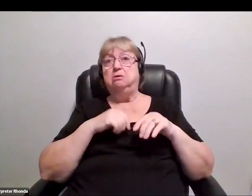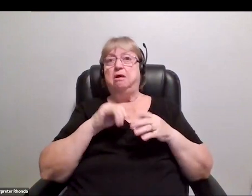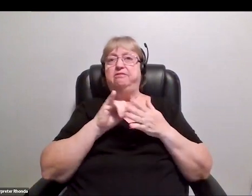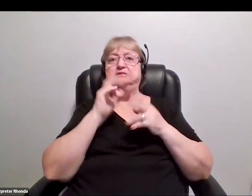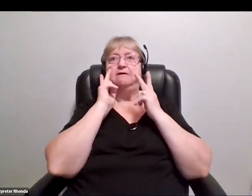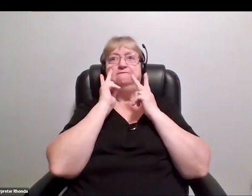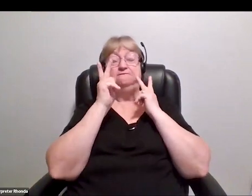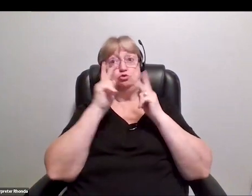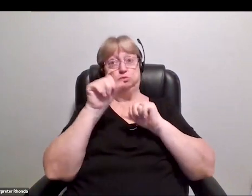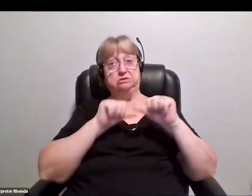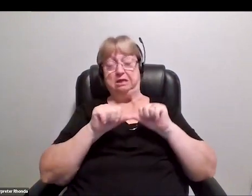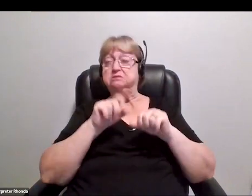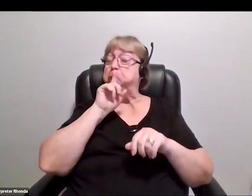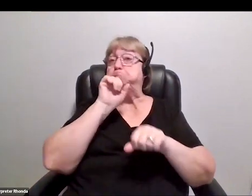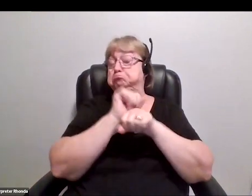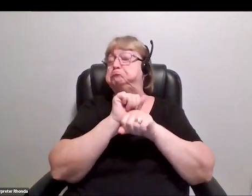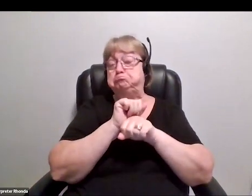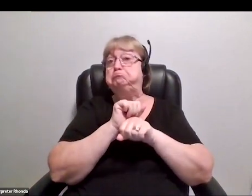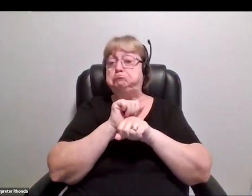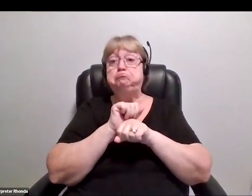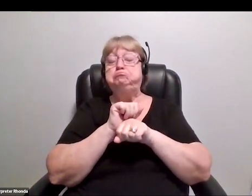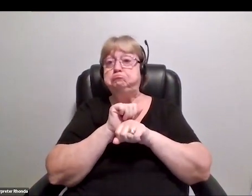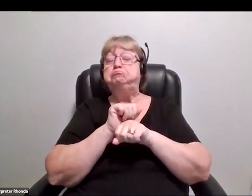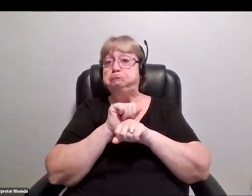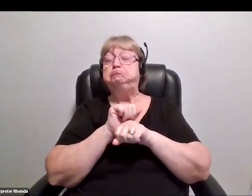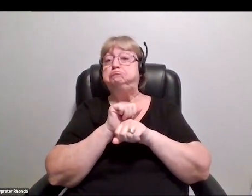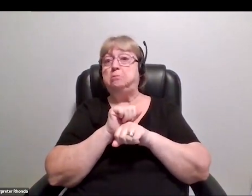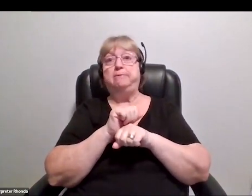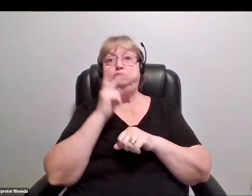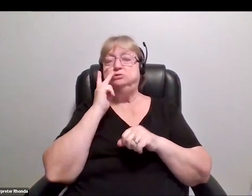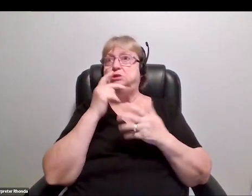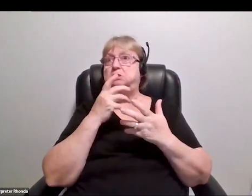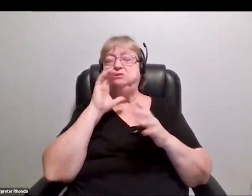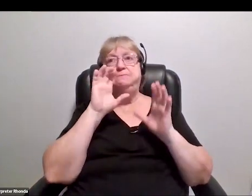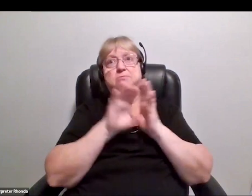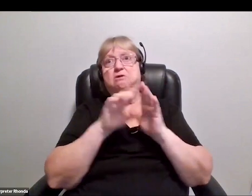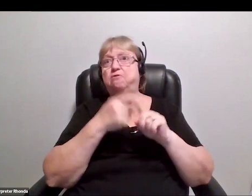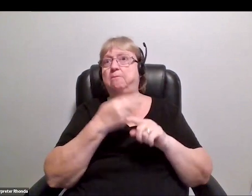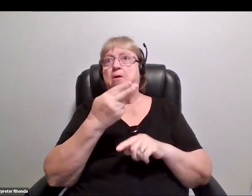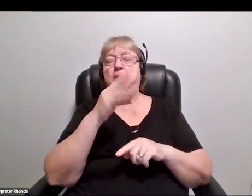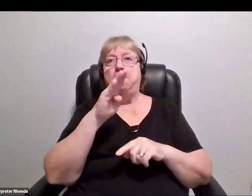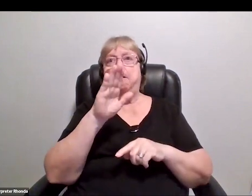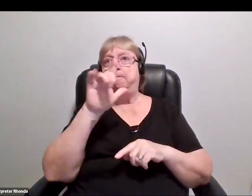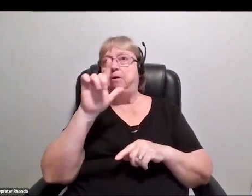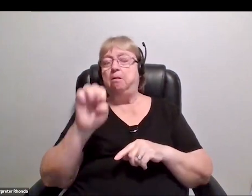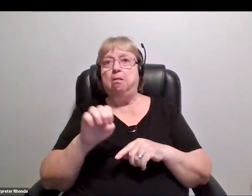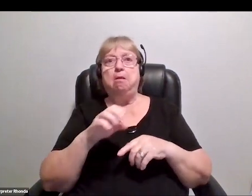It is, right? There's all these images of Hubble. Anna just showed this lovely Hubble